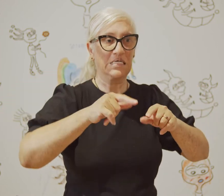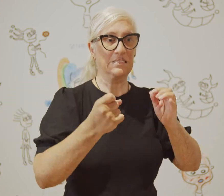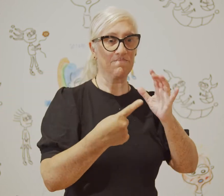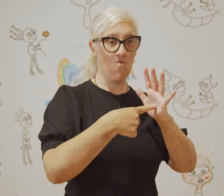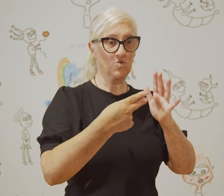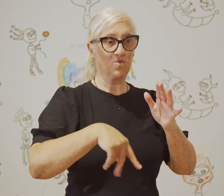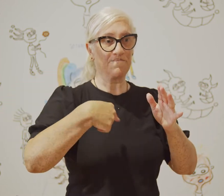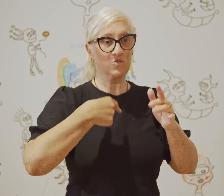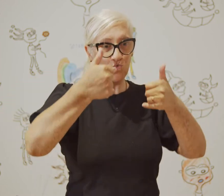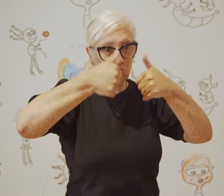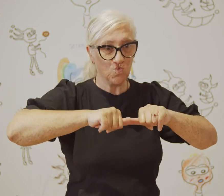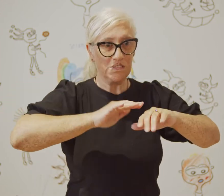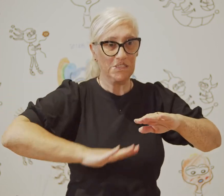These are all very important to me.